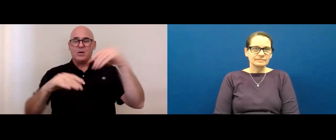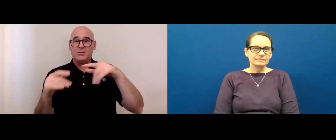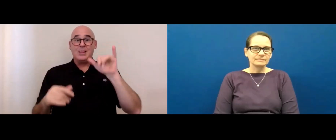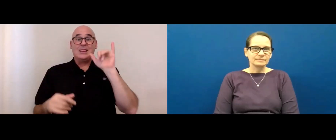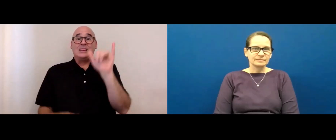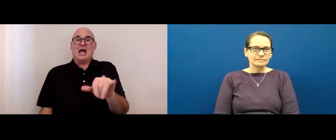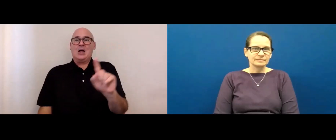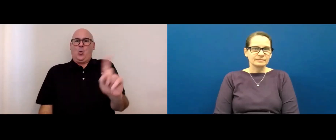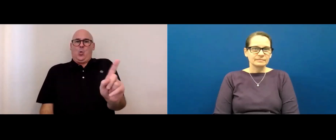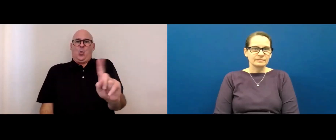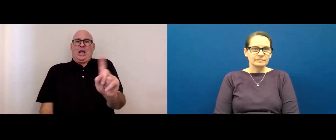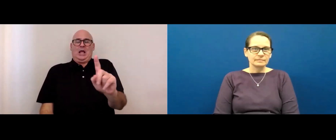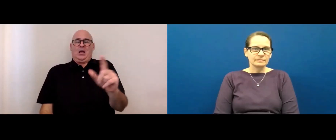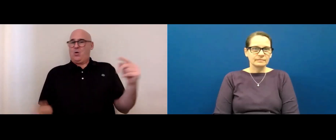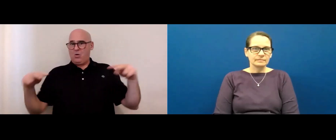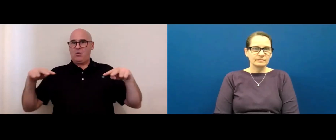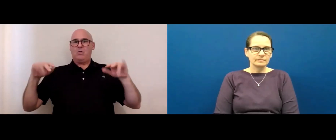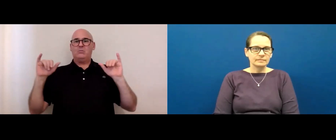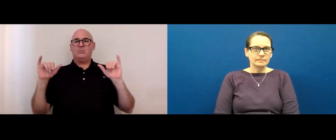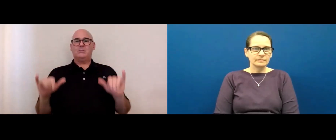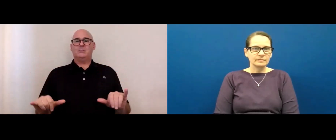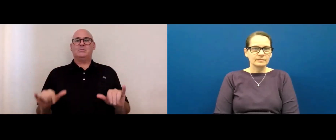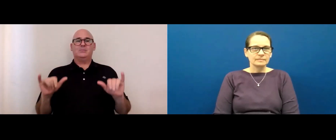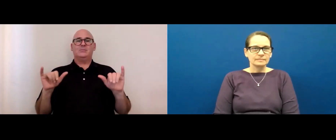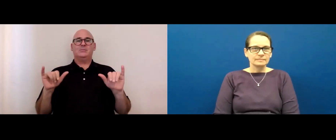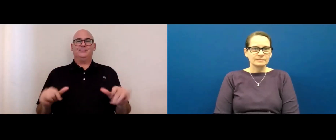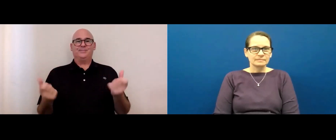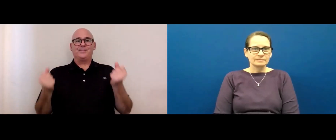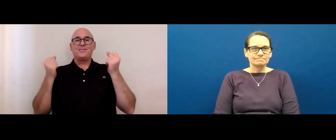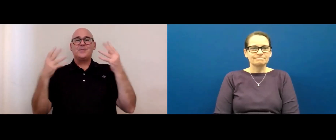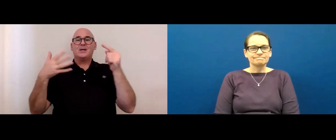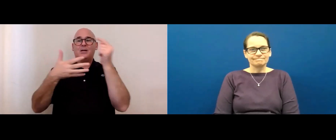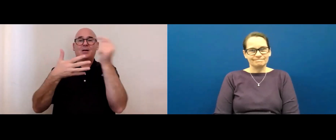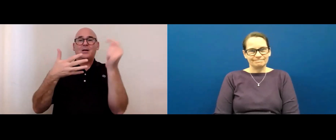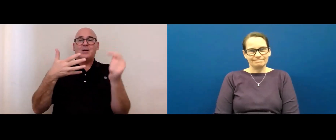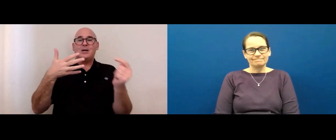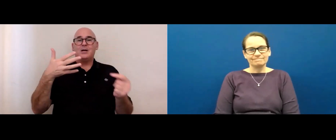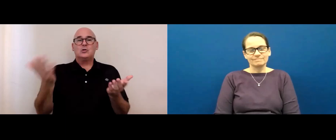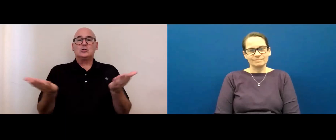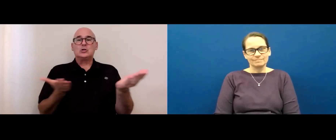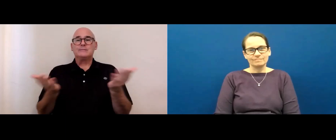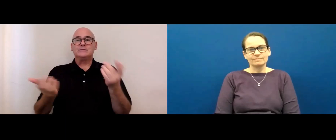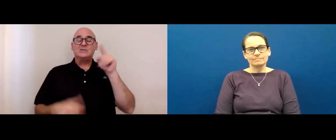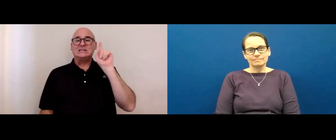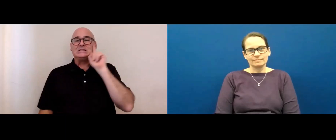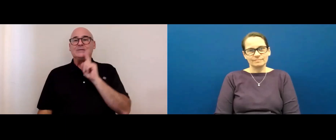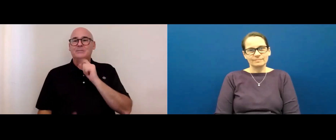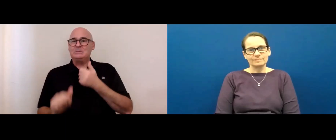lots of people from the community need to be involved and that's where we can make sure